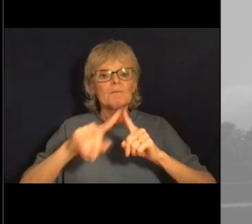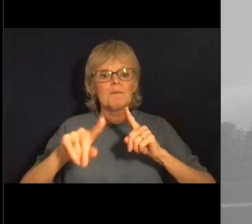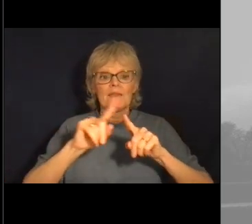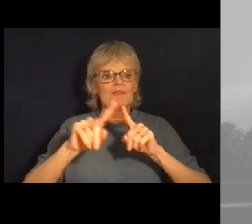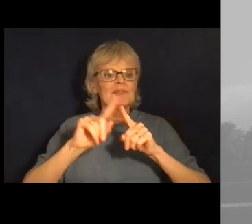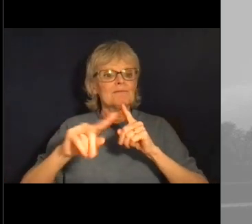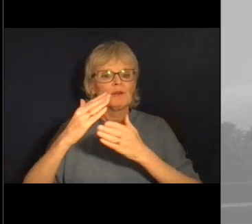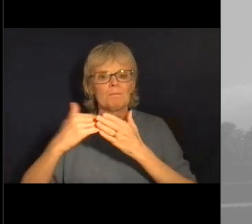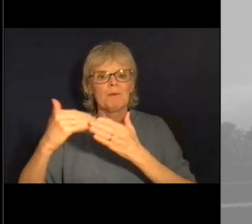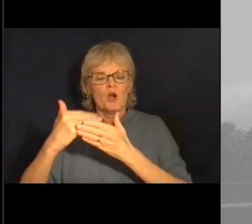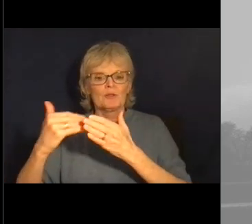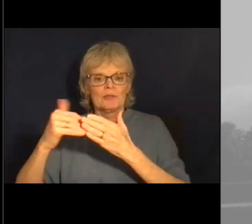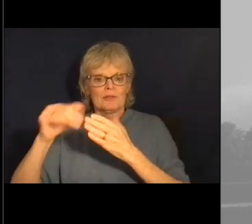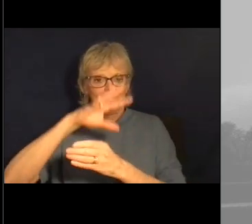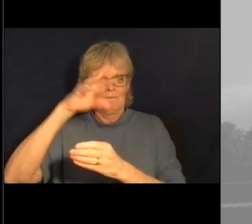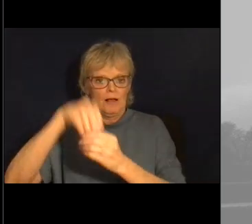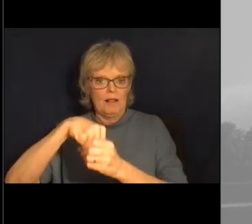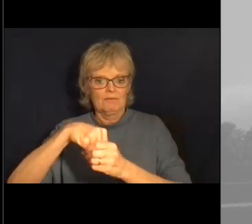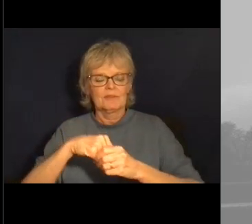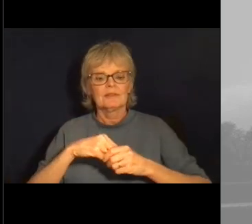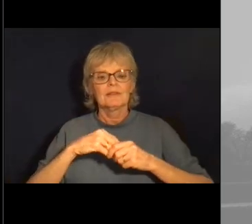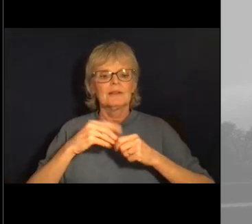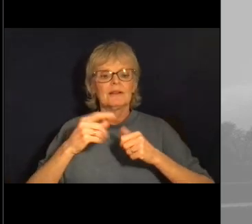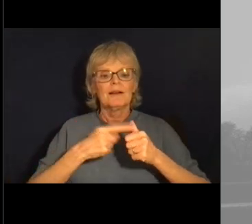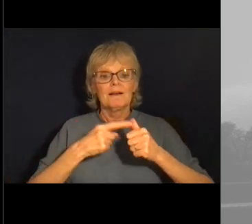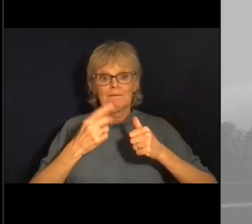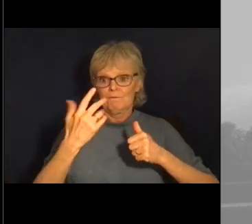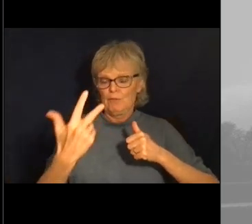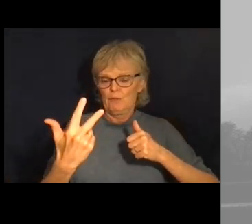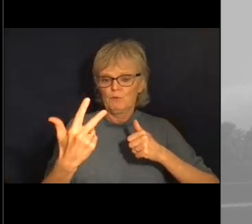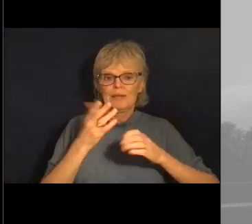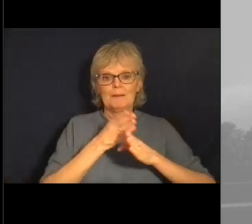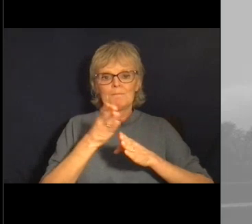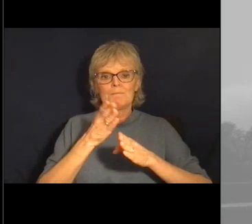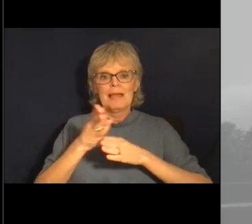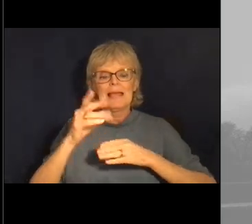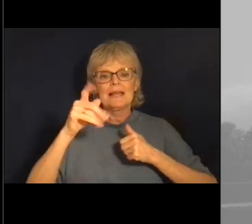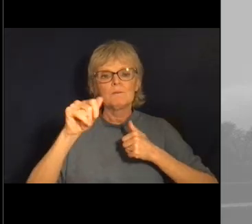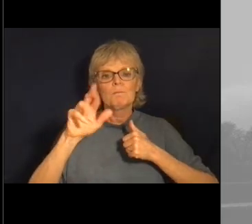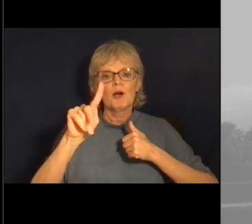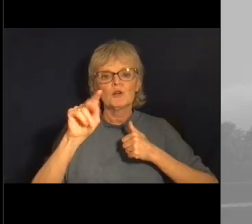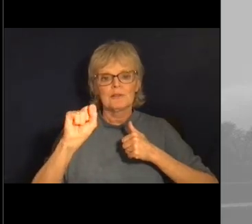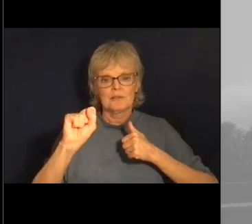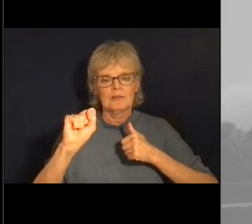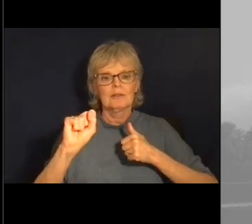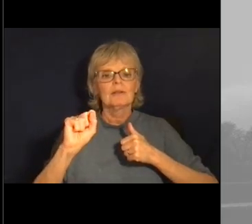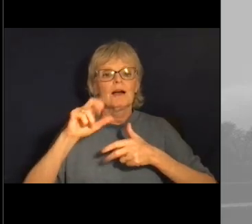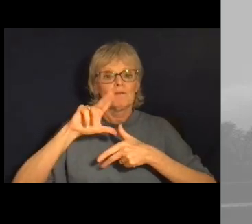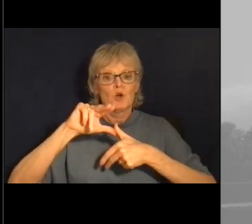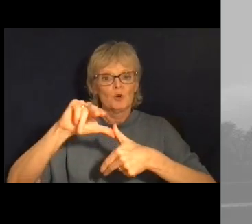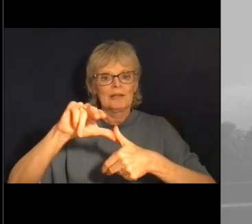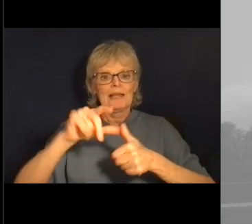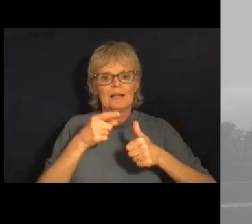but for those of you that do, here's your first question. There are three main parts that I want to mention real quick. The first one is the eye.